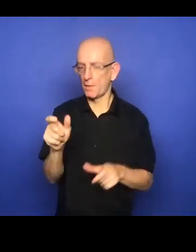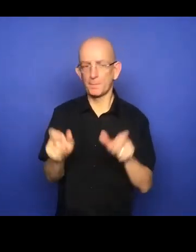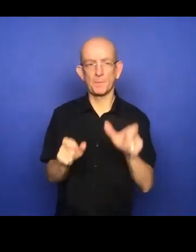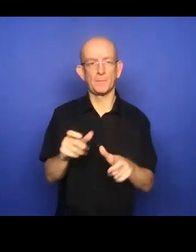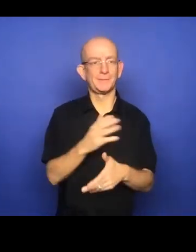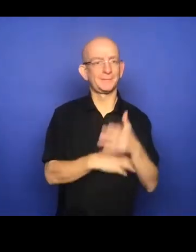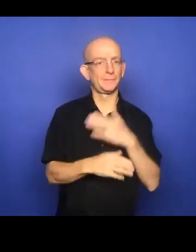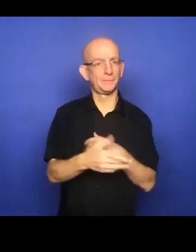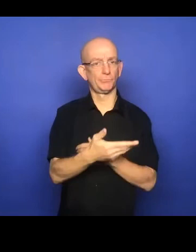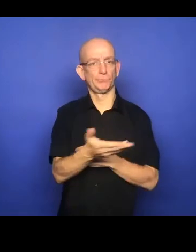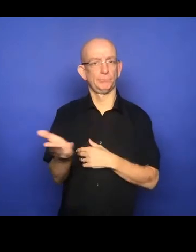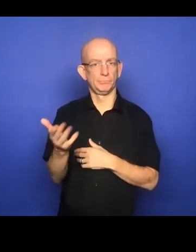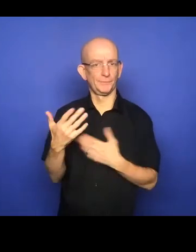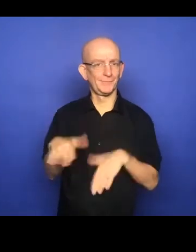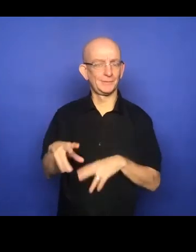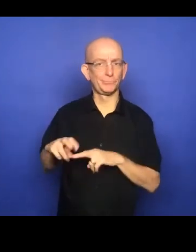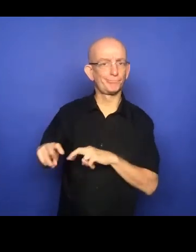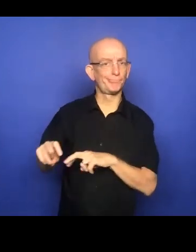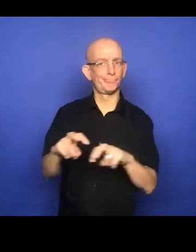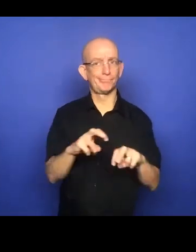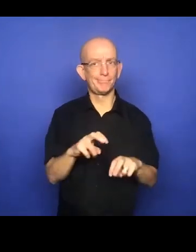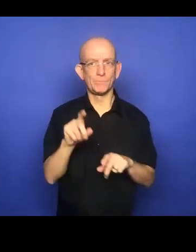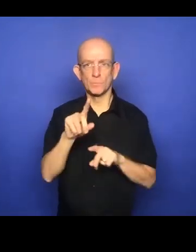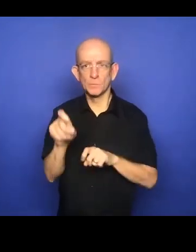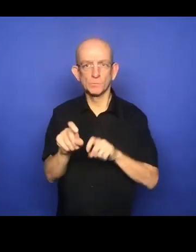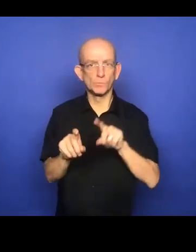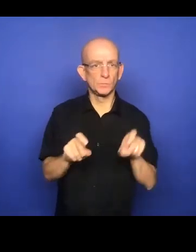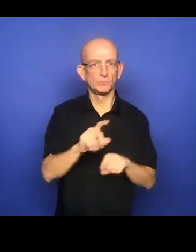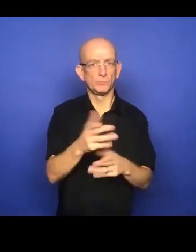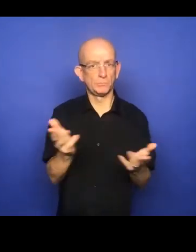of persons with disabilities in successive